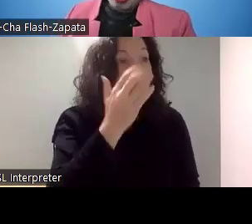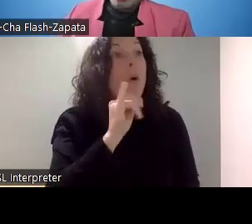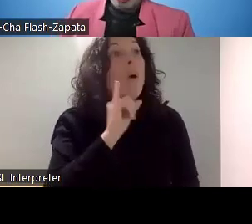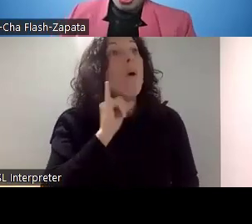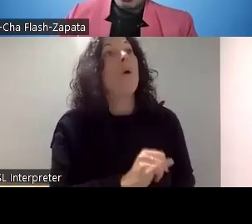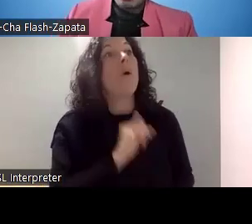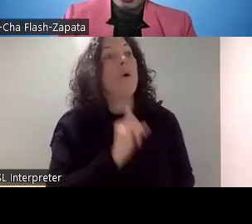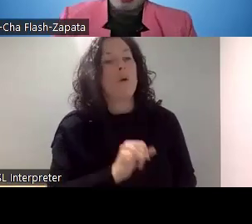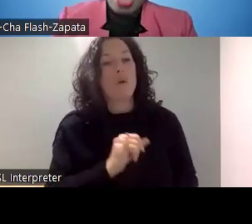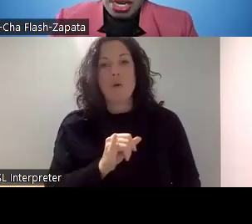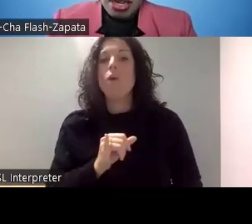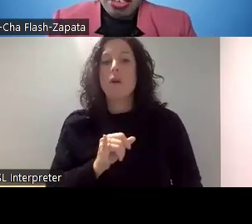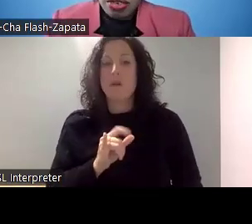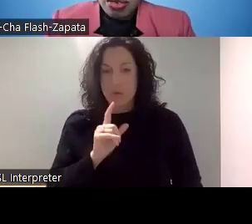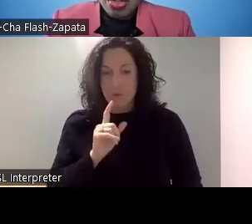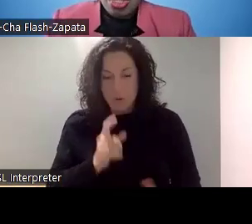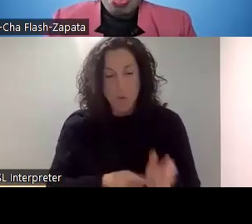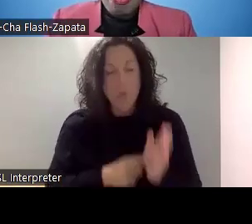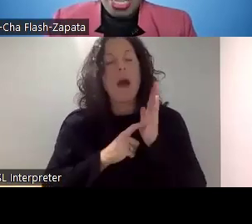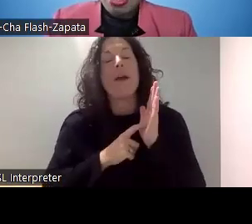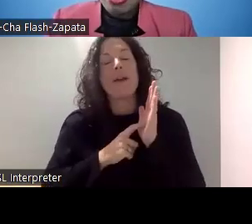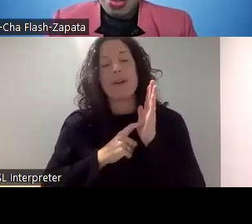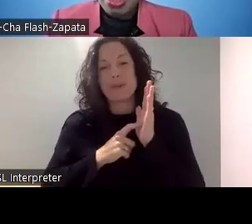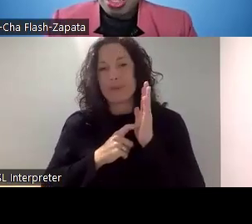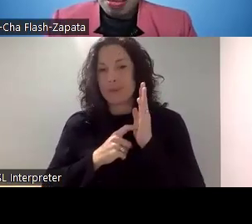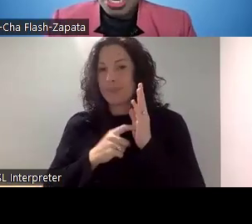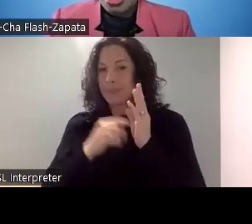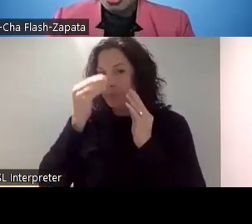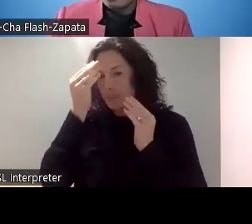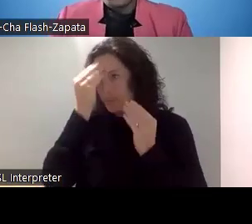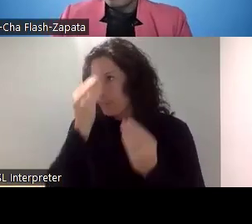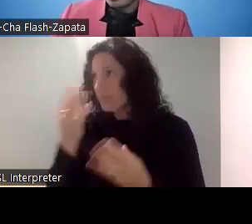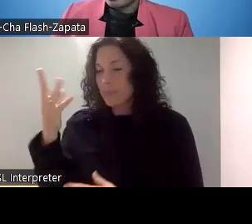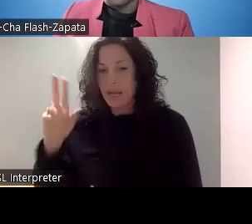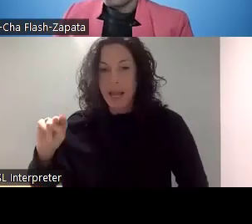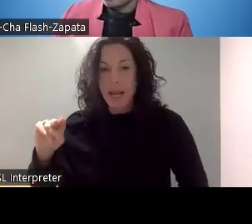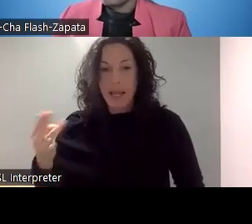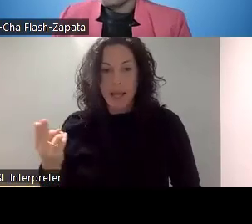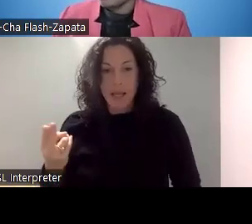the recipient is required to provide us with updated Other Support information.